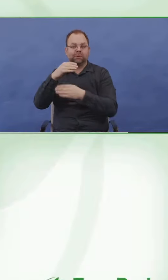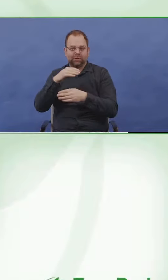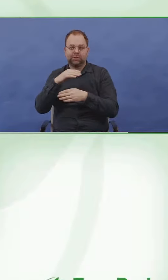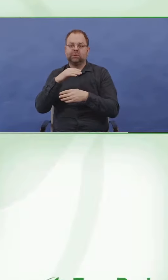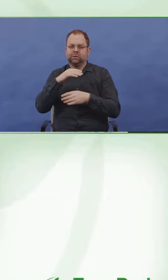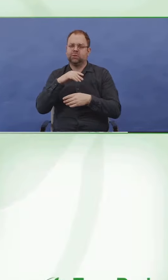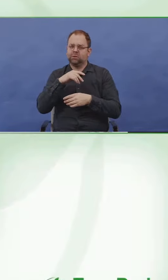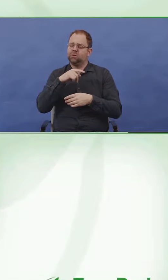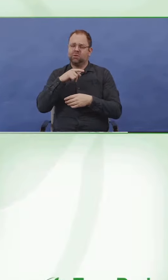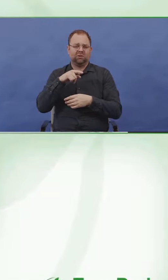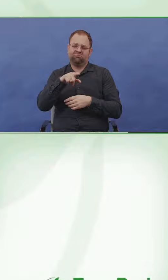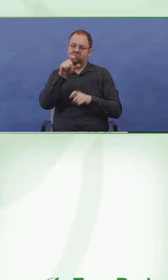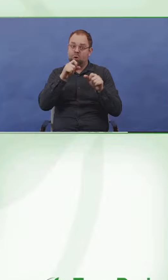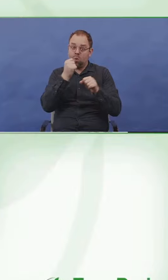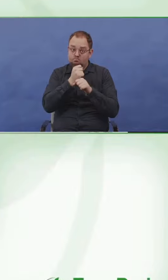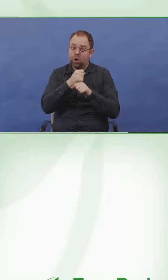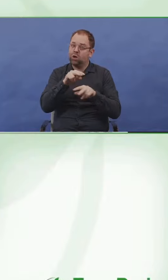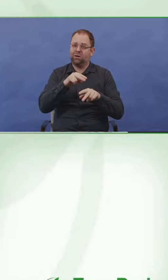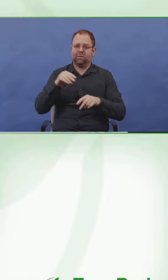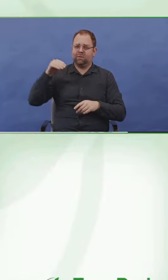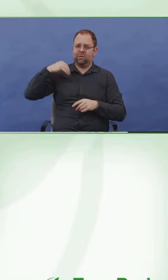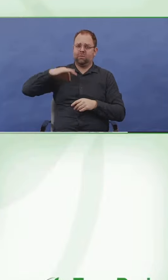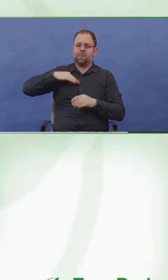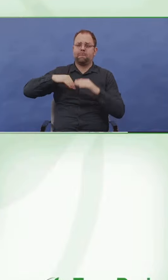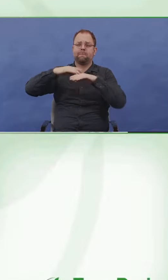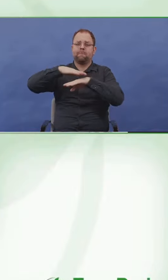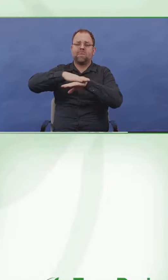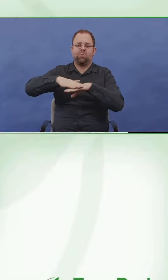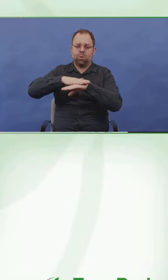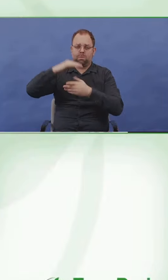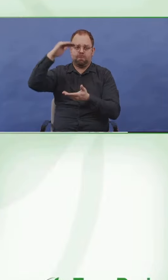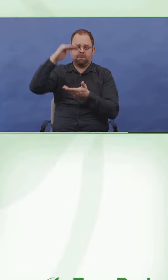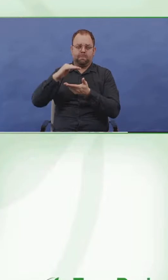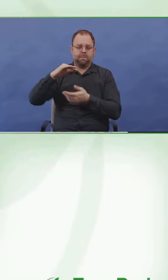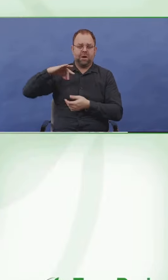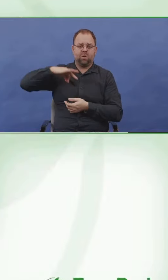are not adequate, it's very difficult to expect quality care.